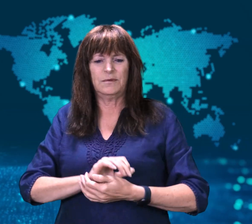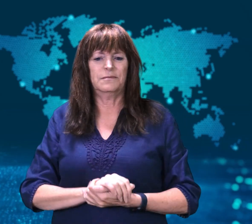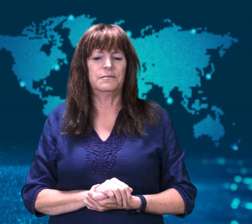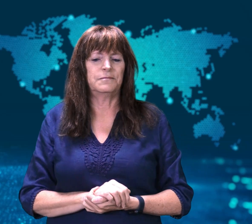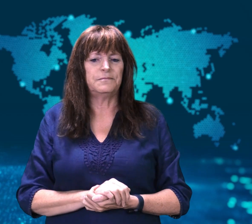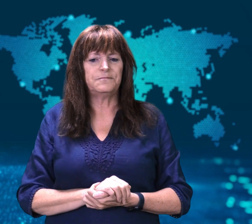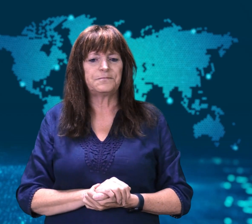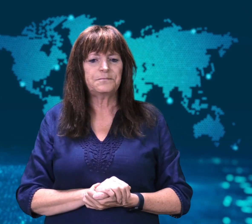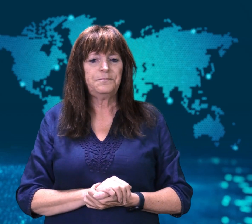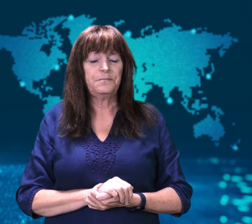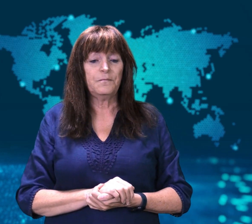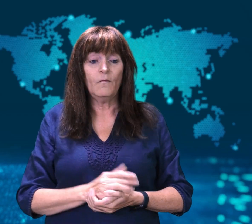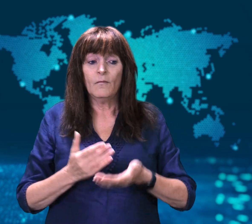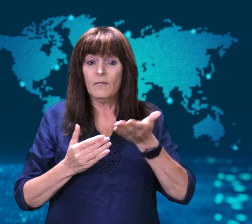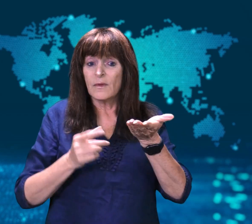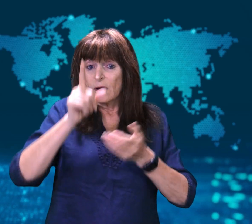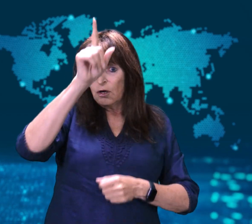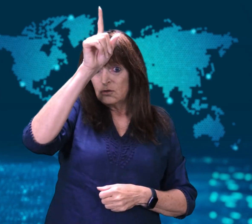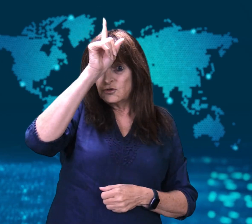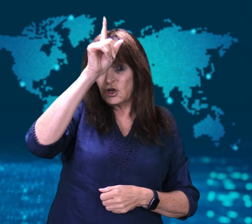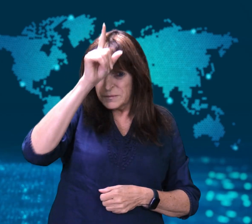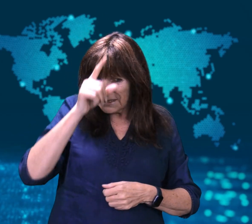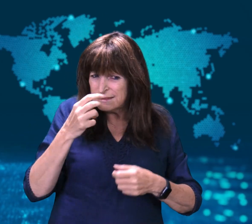have been closed.